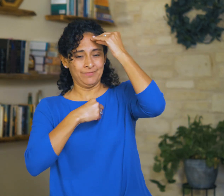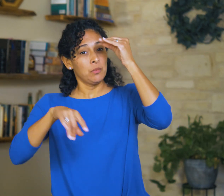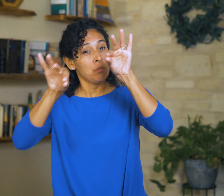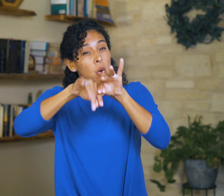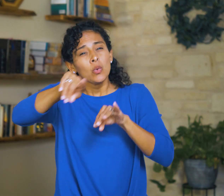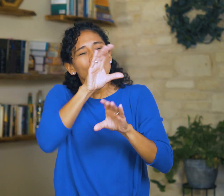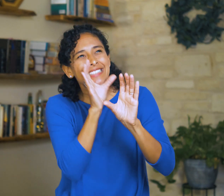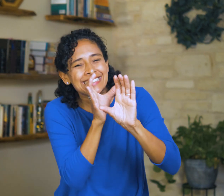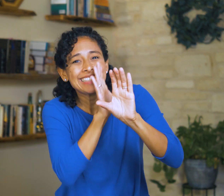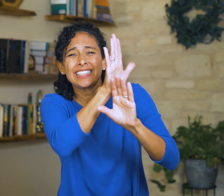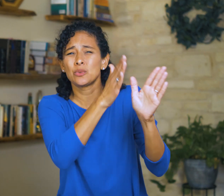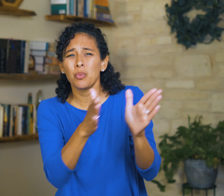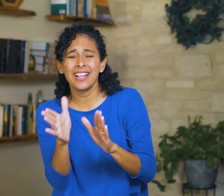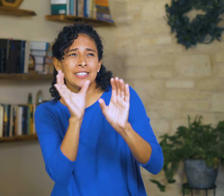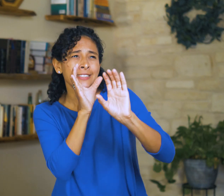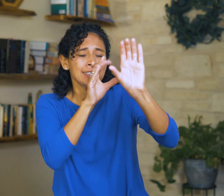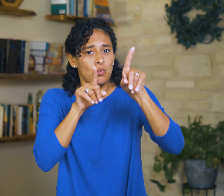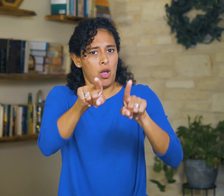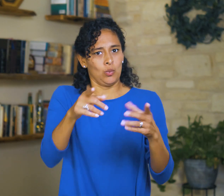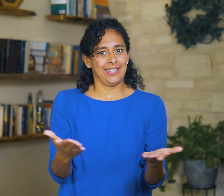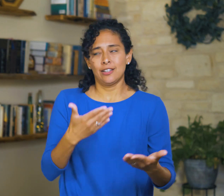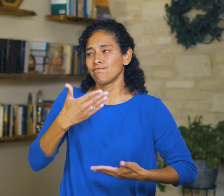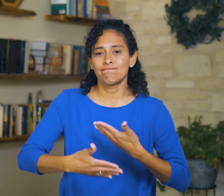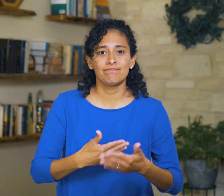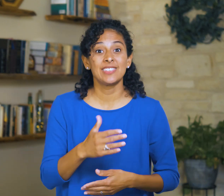as we seek to live out His will in the world.